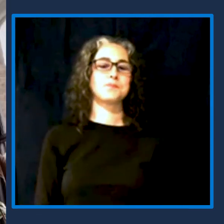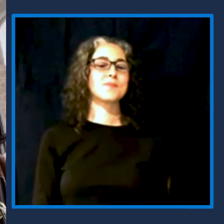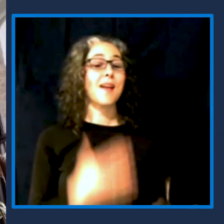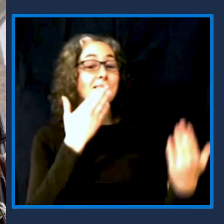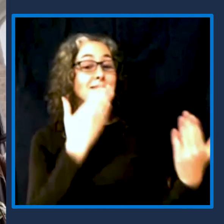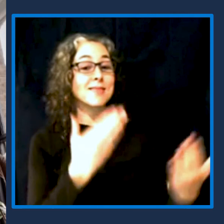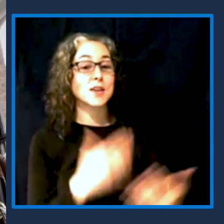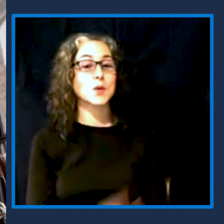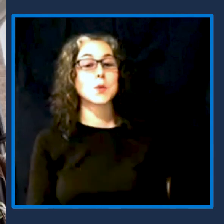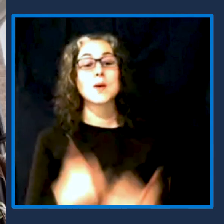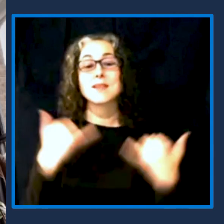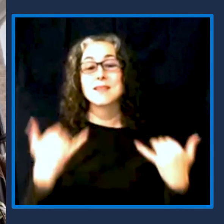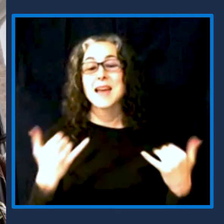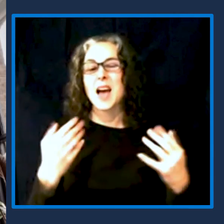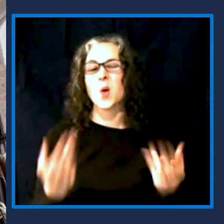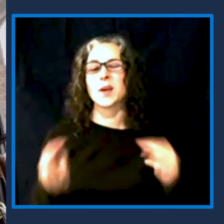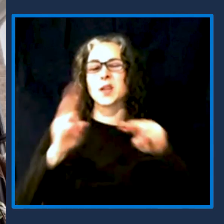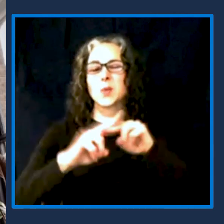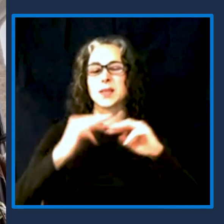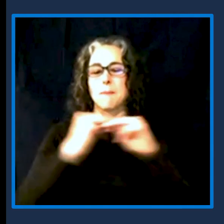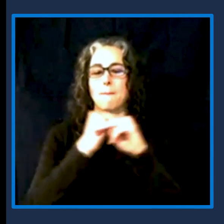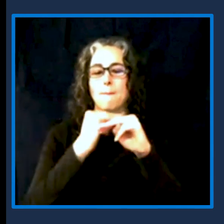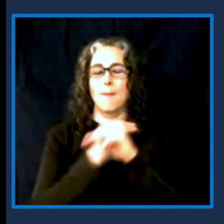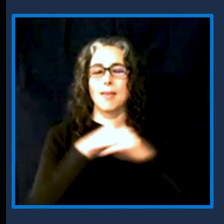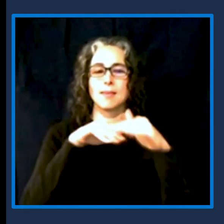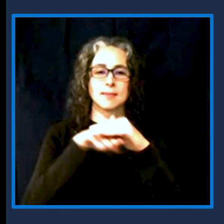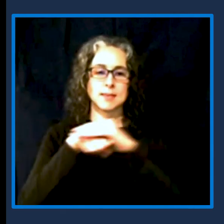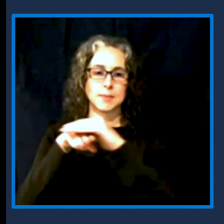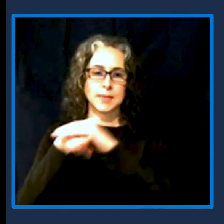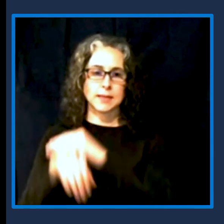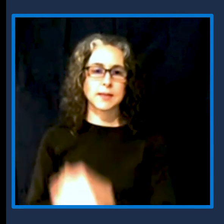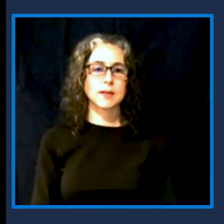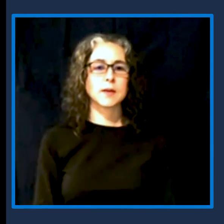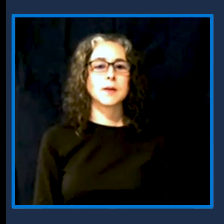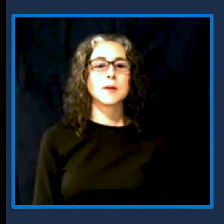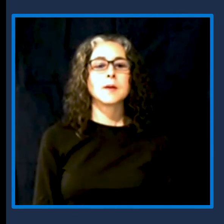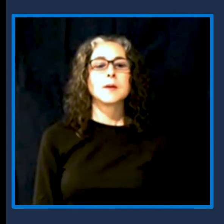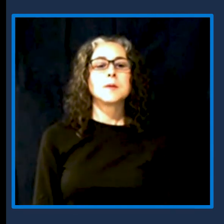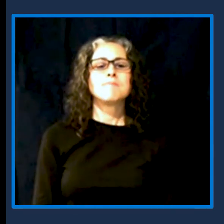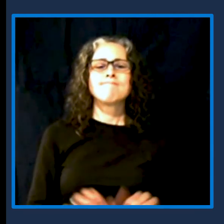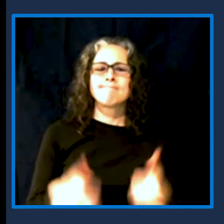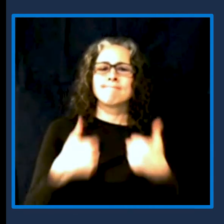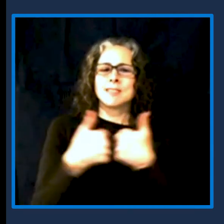for increasing math accessibility so one of the challenges for supporting math engagement is that